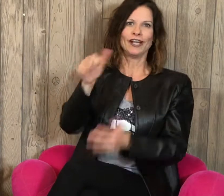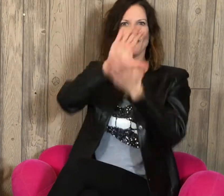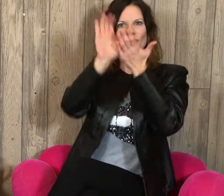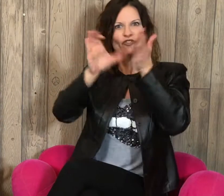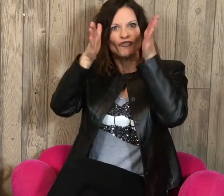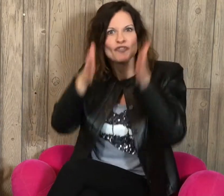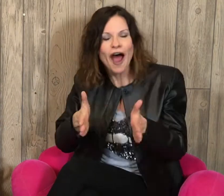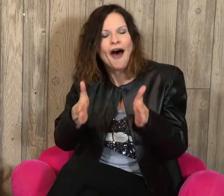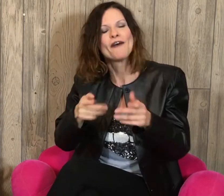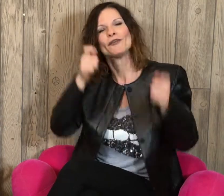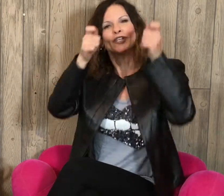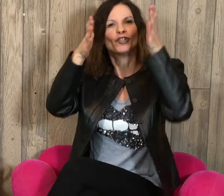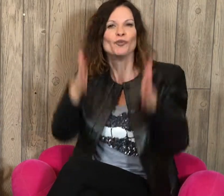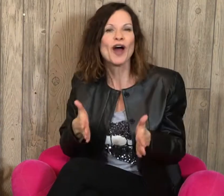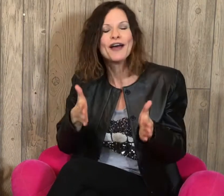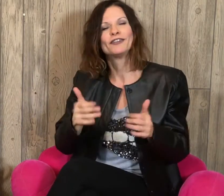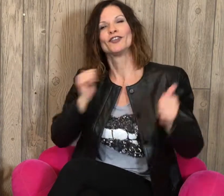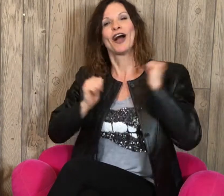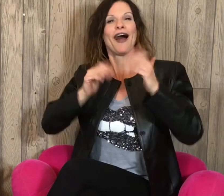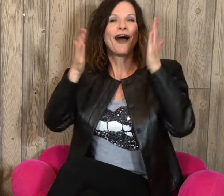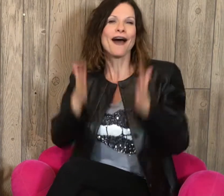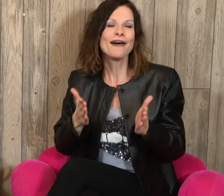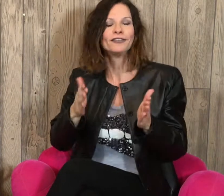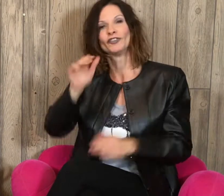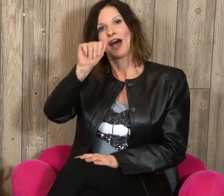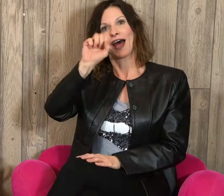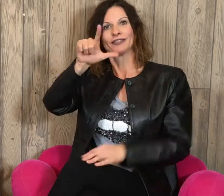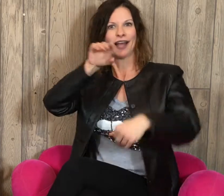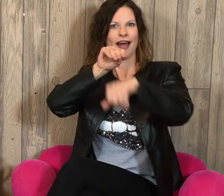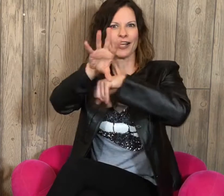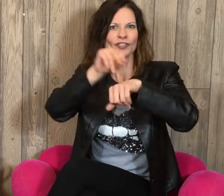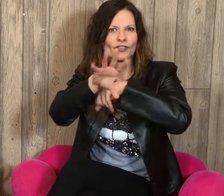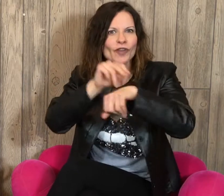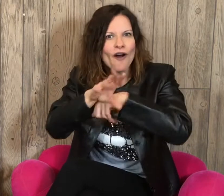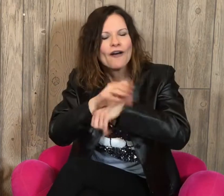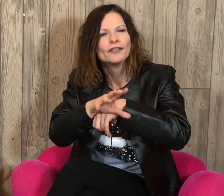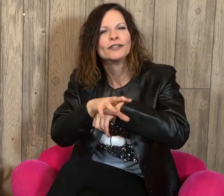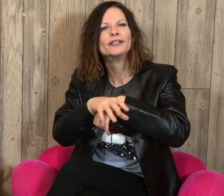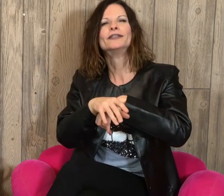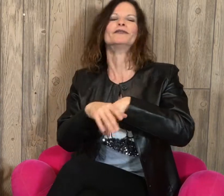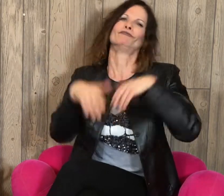She is a choreographer, director, actress, and an ASL consultant.